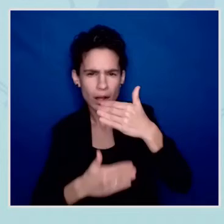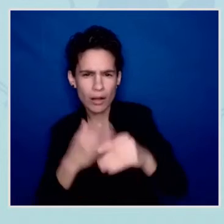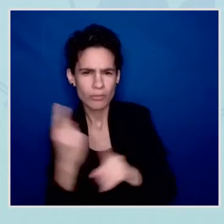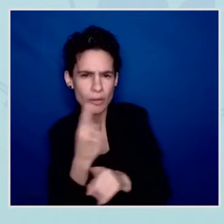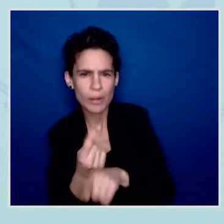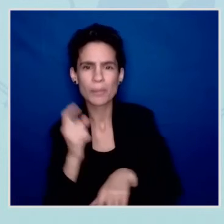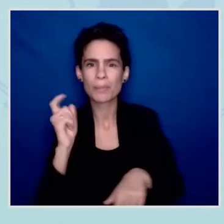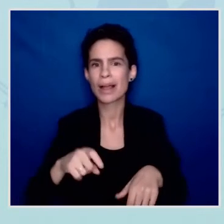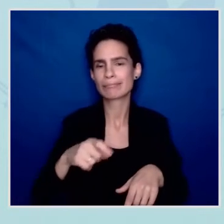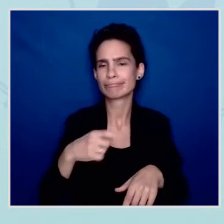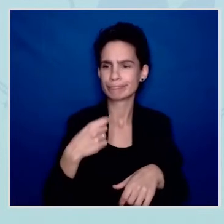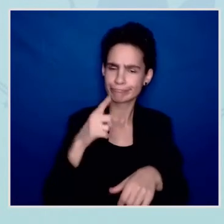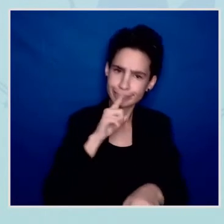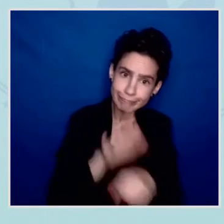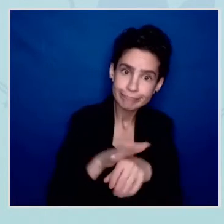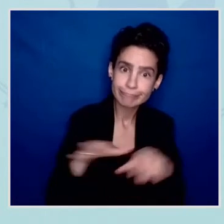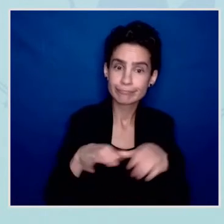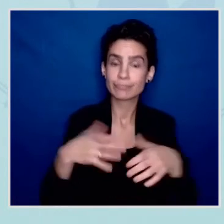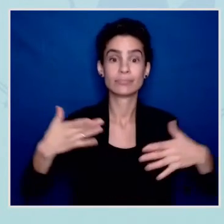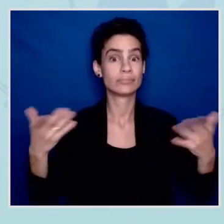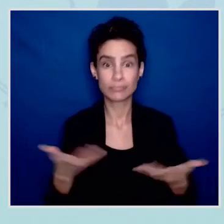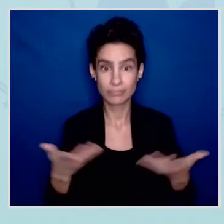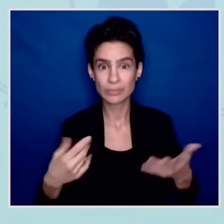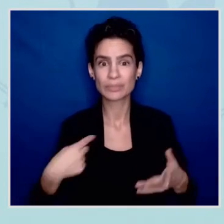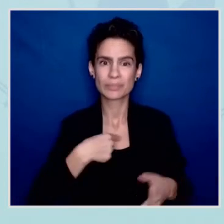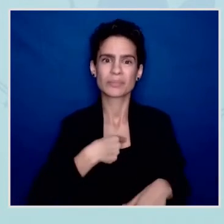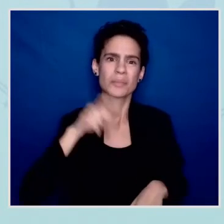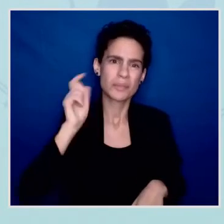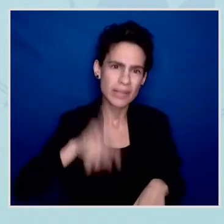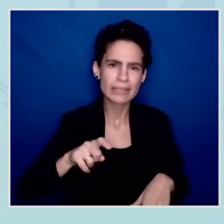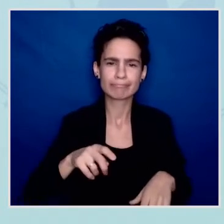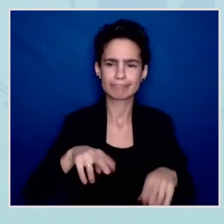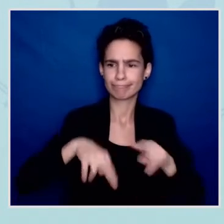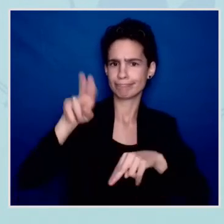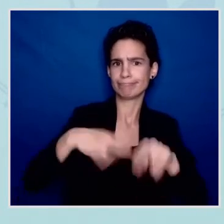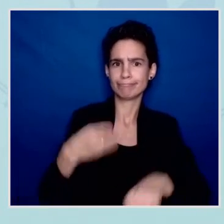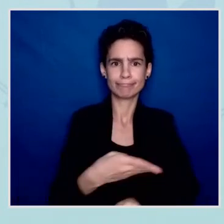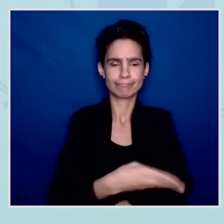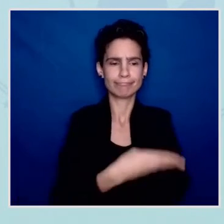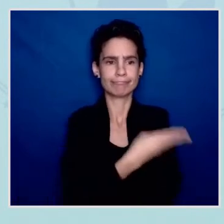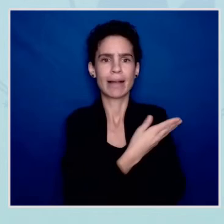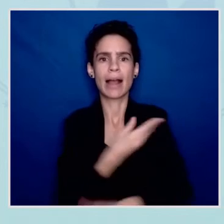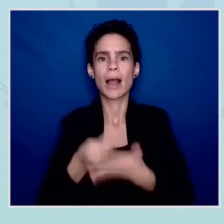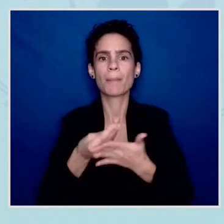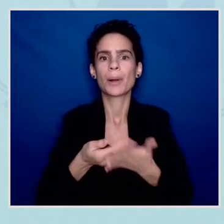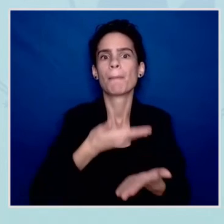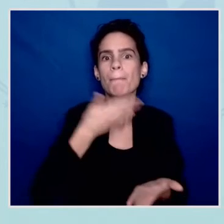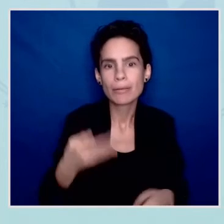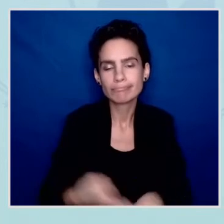WE ADDRESS OUR IMMEDIATE CRISES, EVEN AS WE WORK TO CONTAIN THIS PANDEMIC AND OPEN OUR ECONOMY RESPONSIBLY, WE